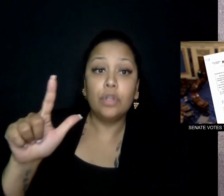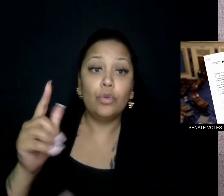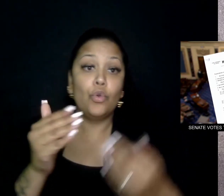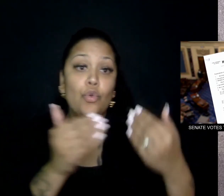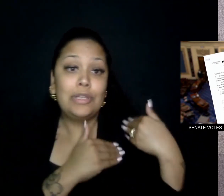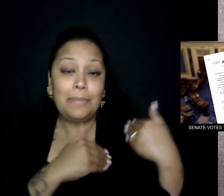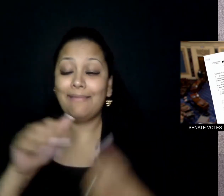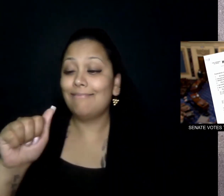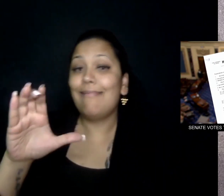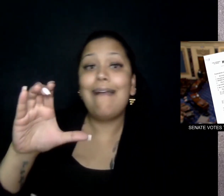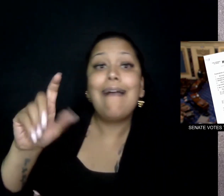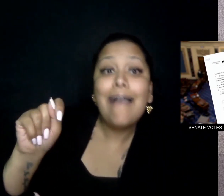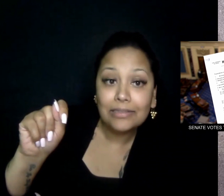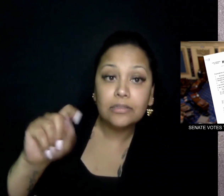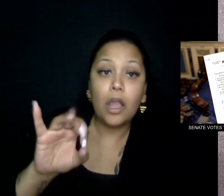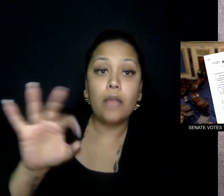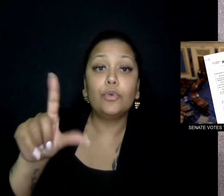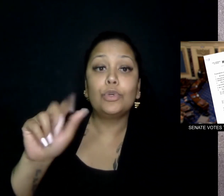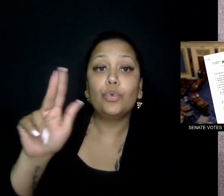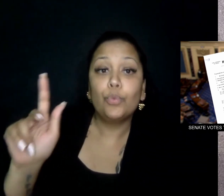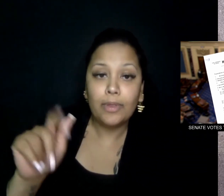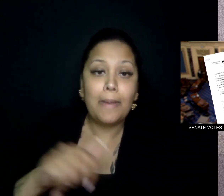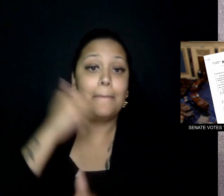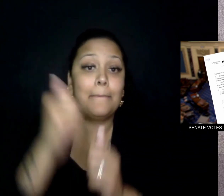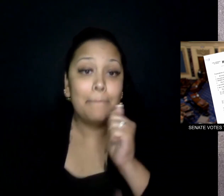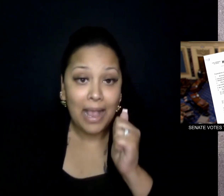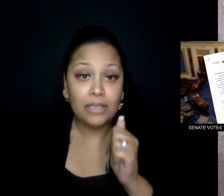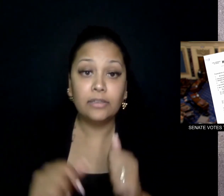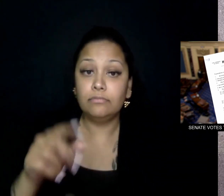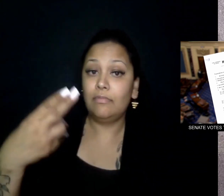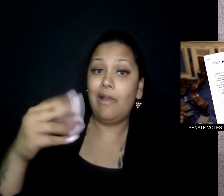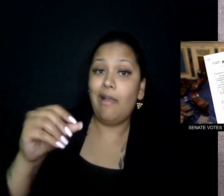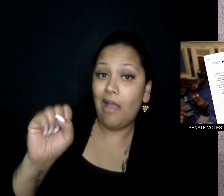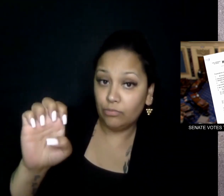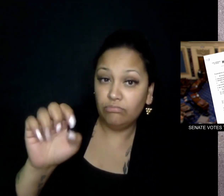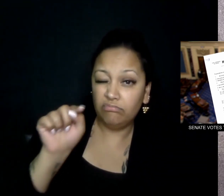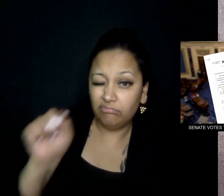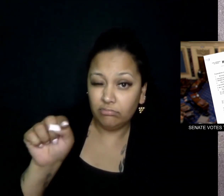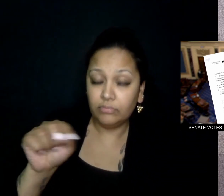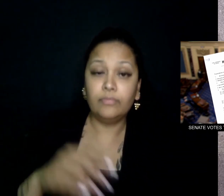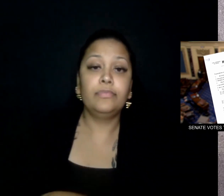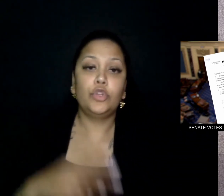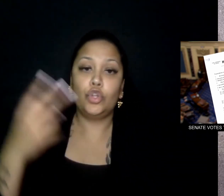the Fiscal Responsibility Act of 2023 passed in the house two days ago.